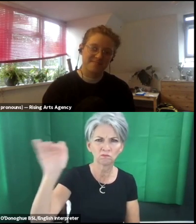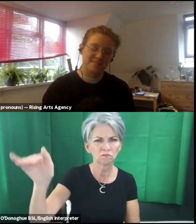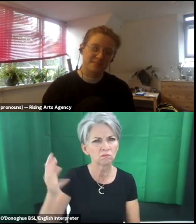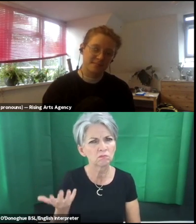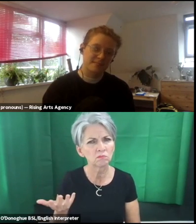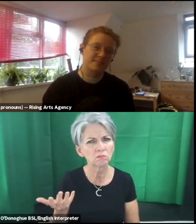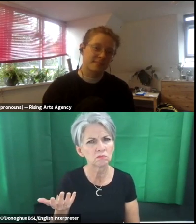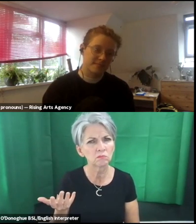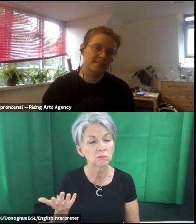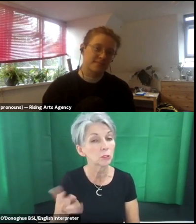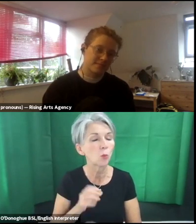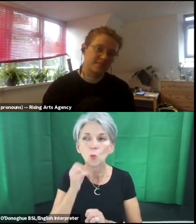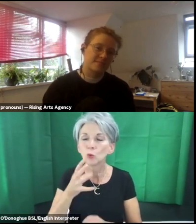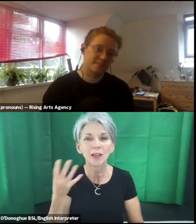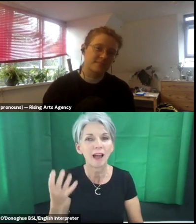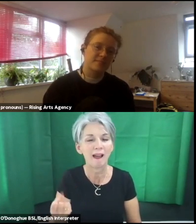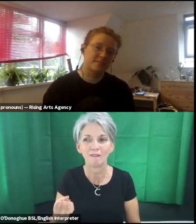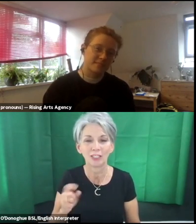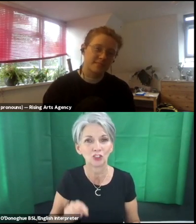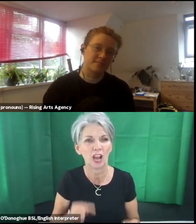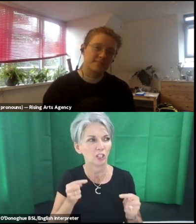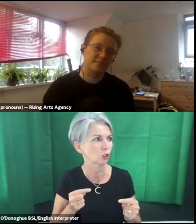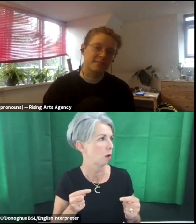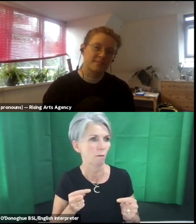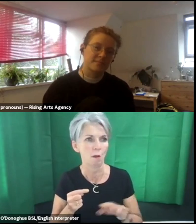have this culture of shutting each other up because you're in fear.